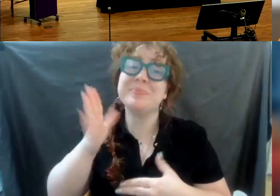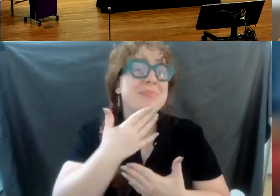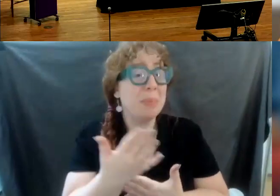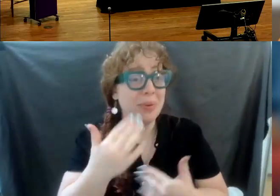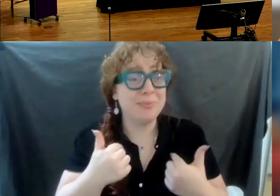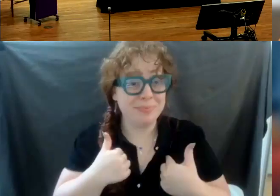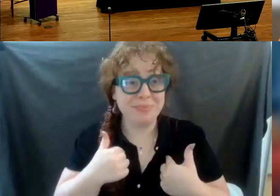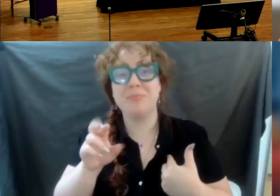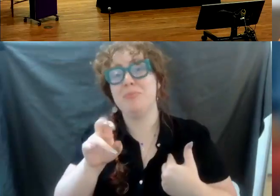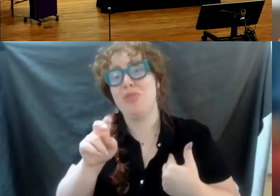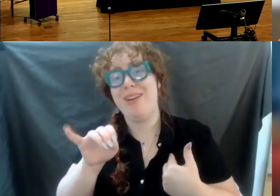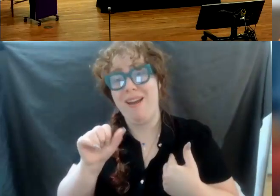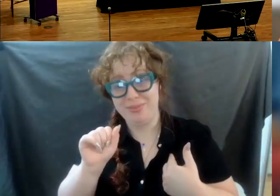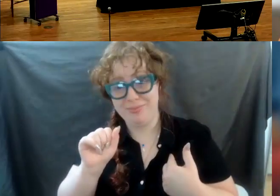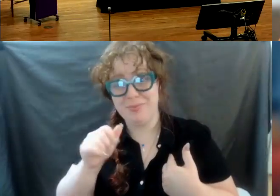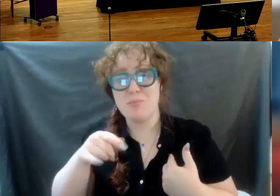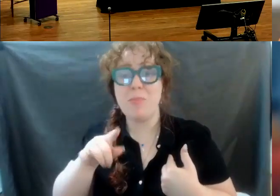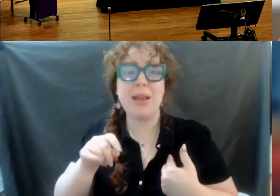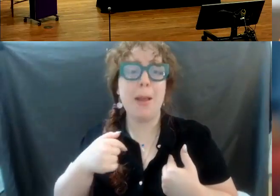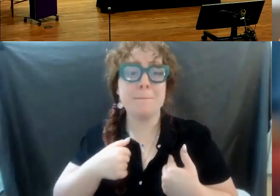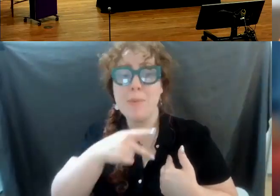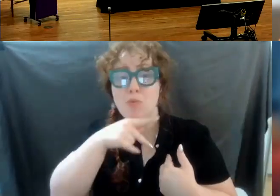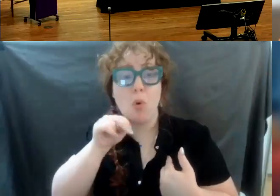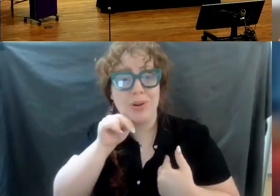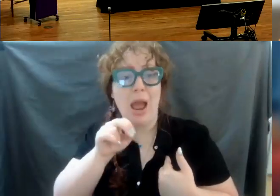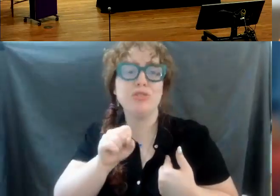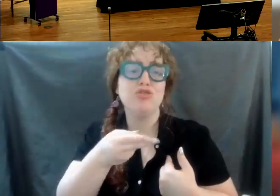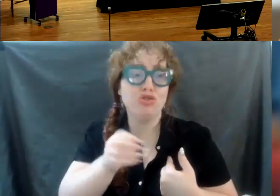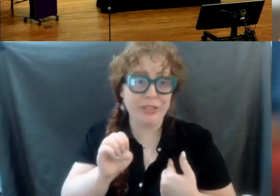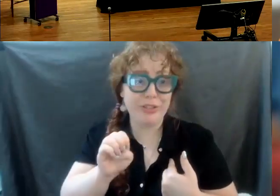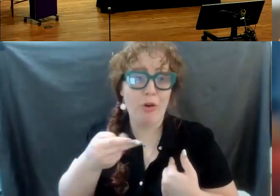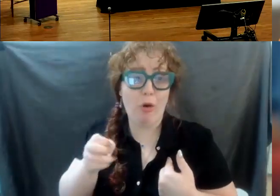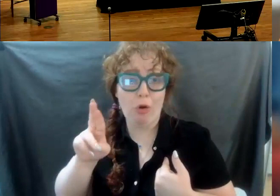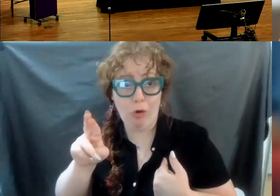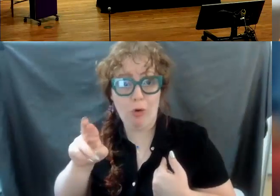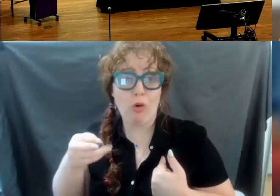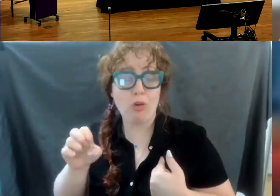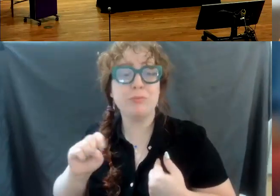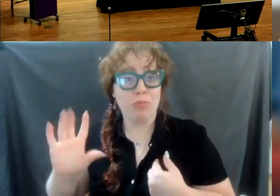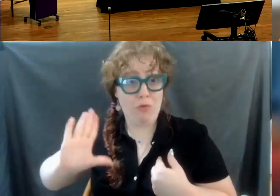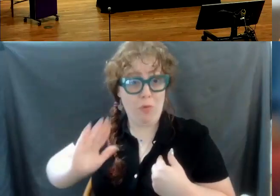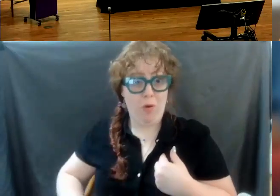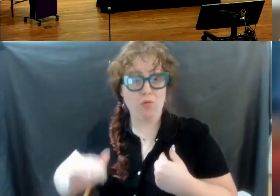My name is Briana Payton and my pronouns are she, her, hers. I am originally from Detroit, Michigan.